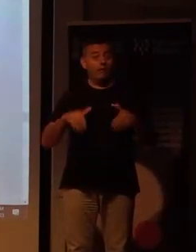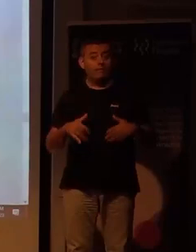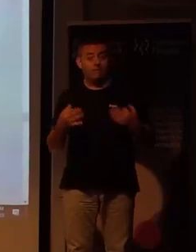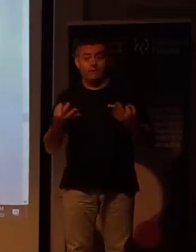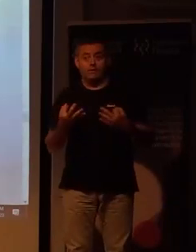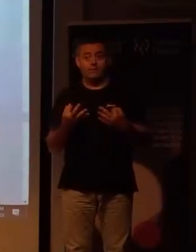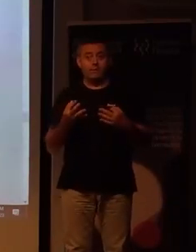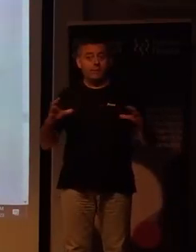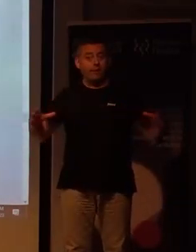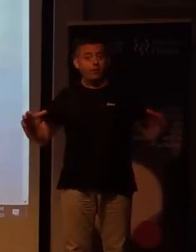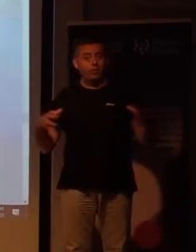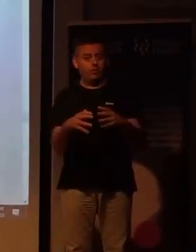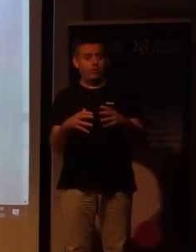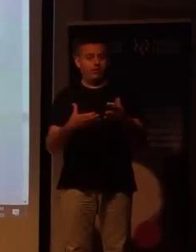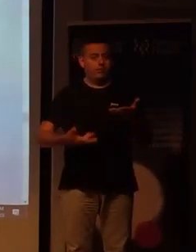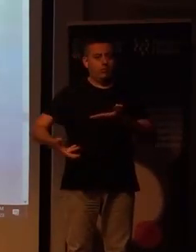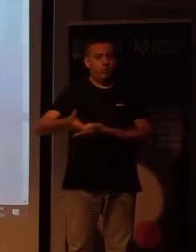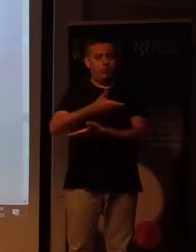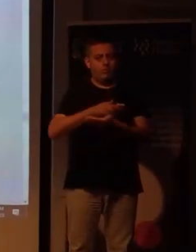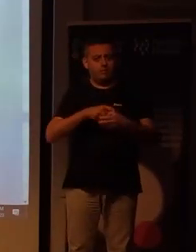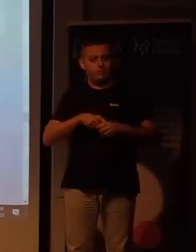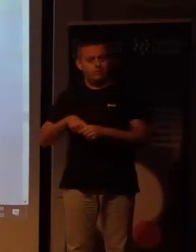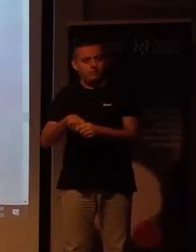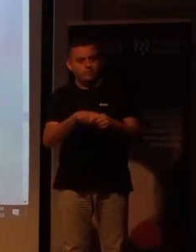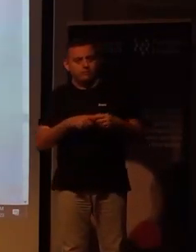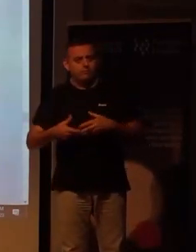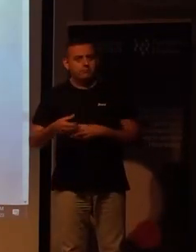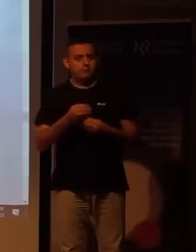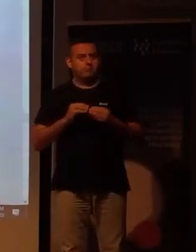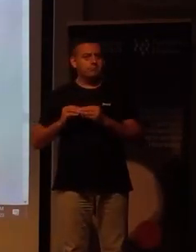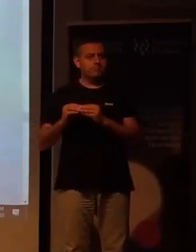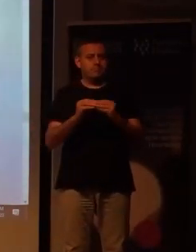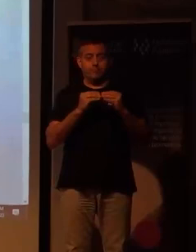to be more cooperative, that the community is more supportive and that there is more trust between neighbours.